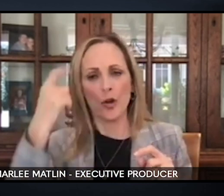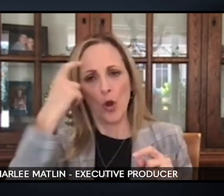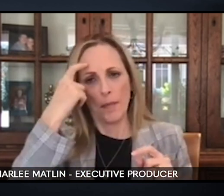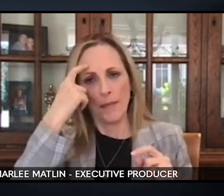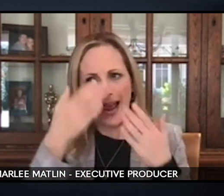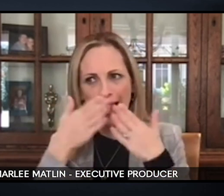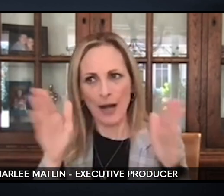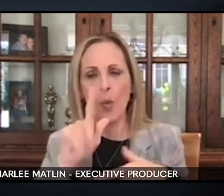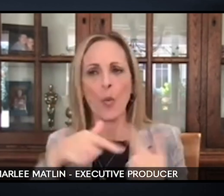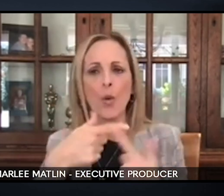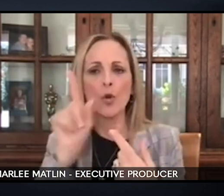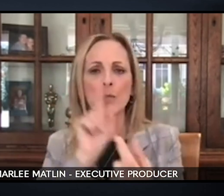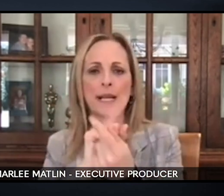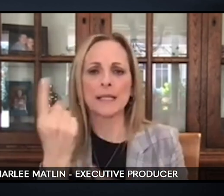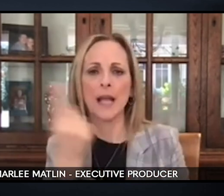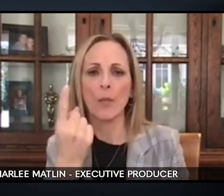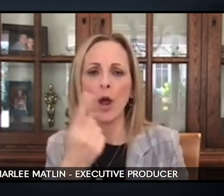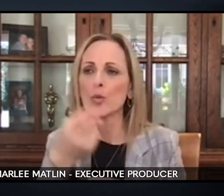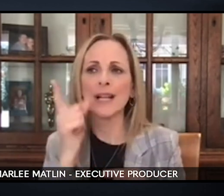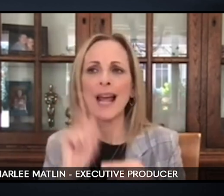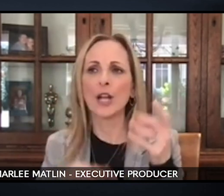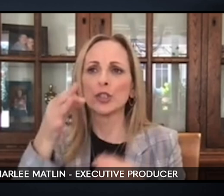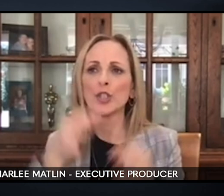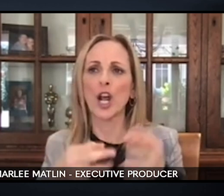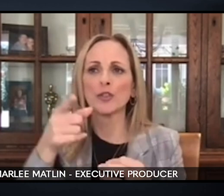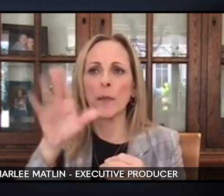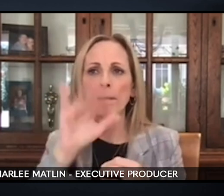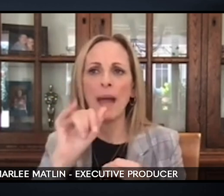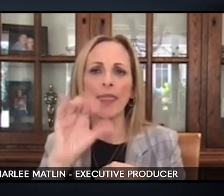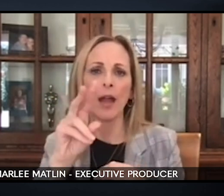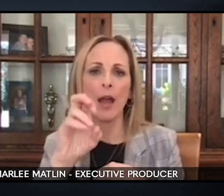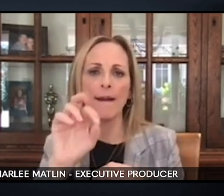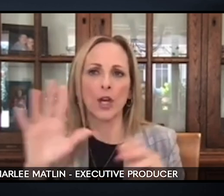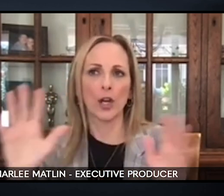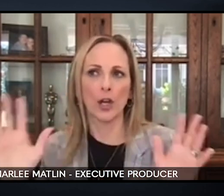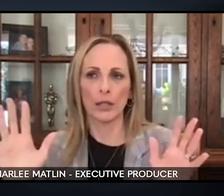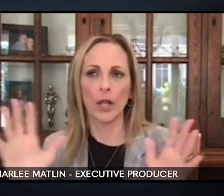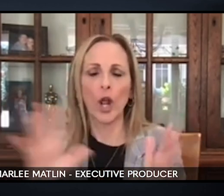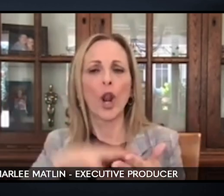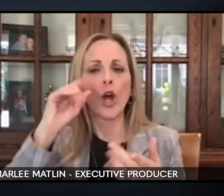ears and our hearts and our minds. When you meet somebody that you can't judge,